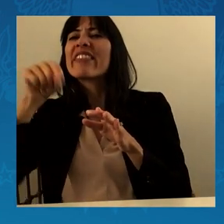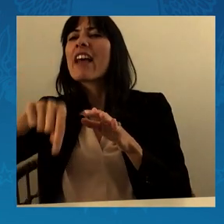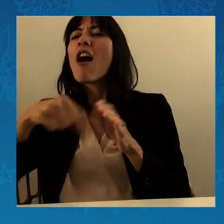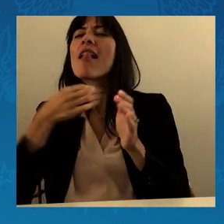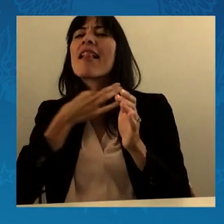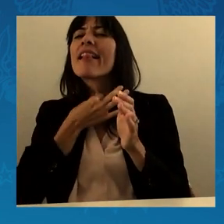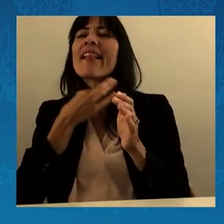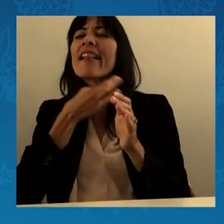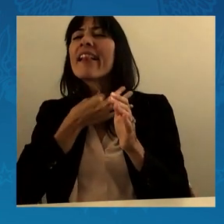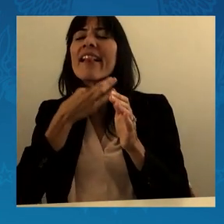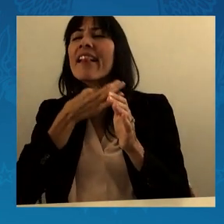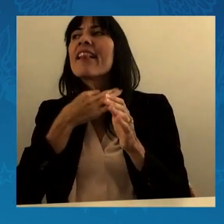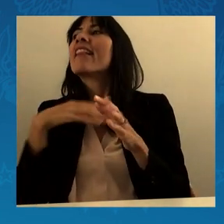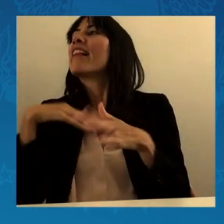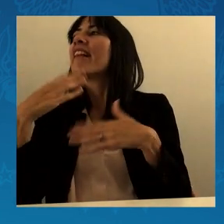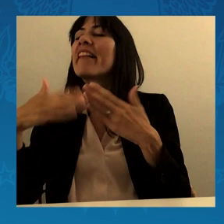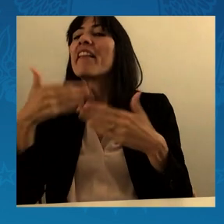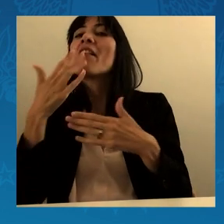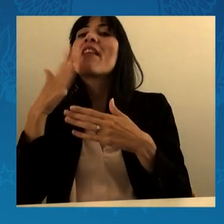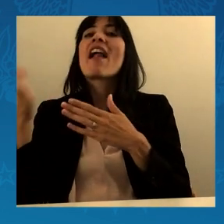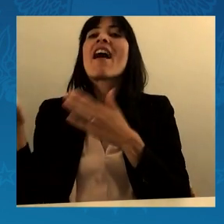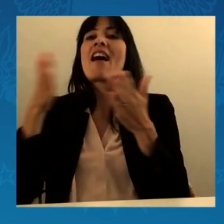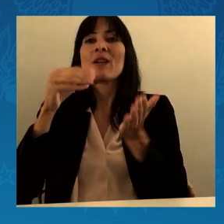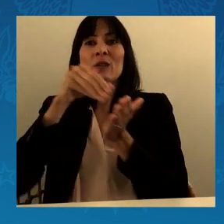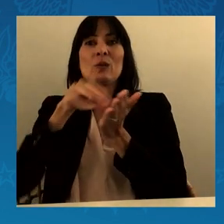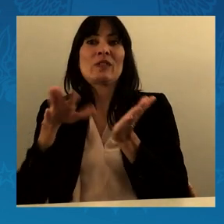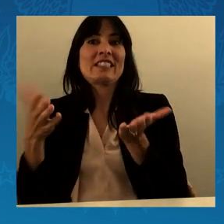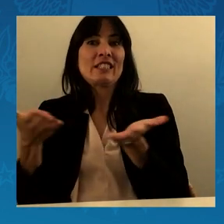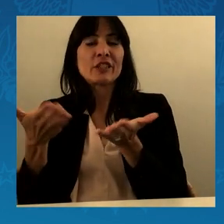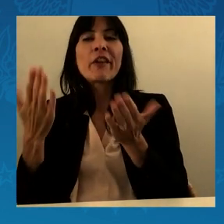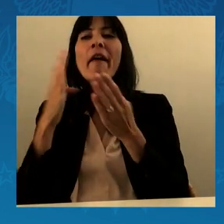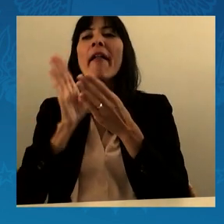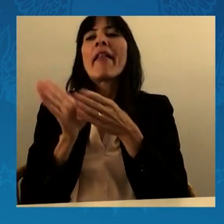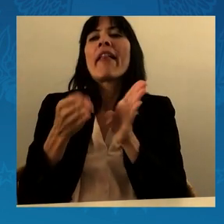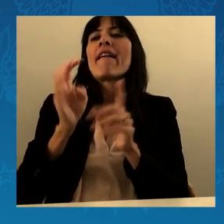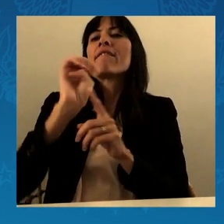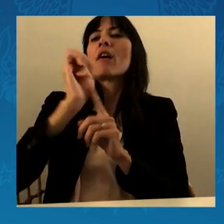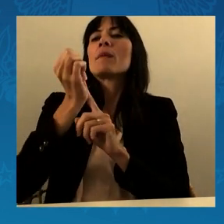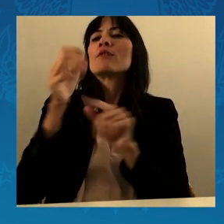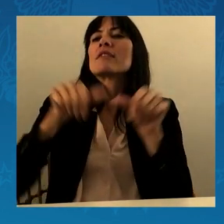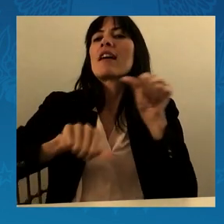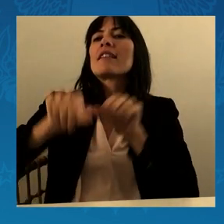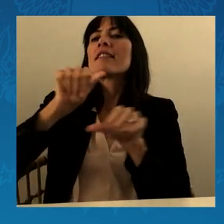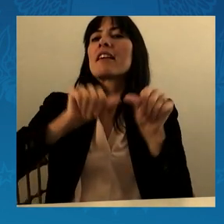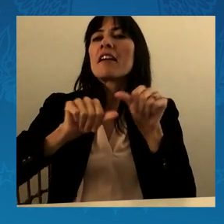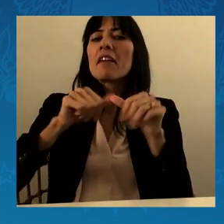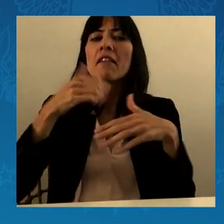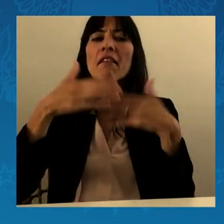started doing more environmental science as well. That started opening up. Well, let's look at the whole environment.